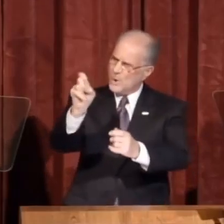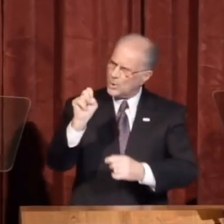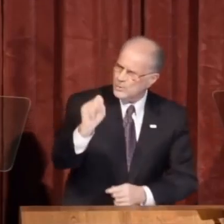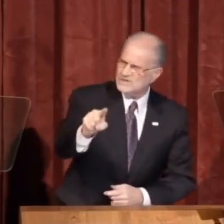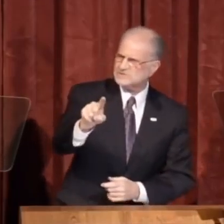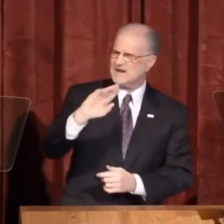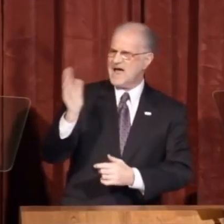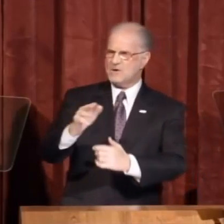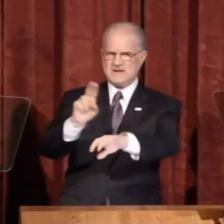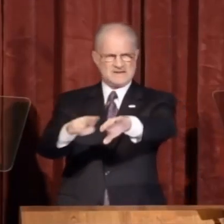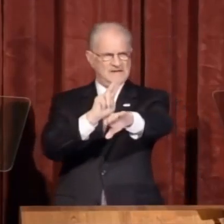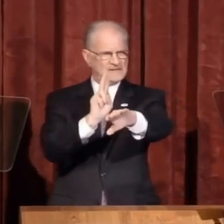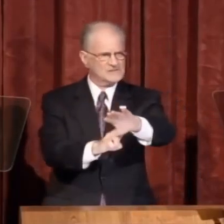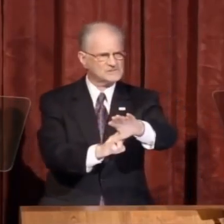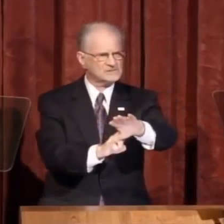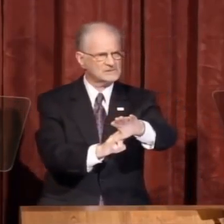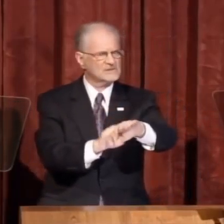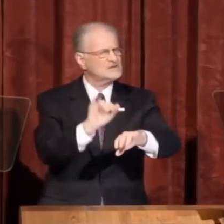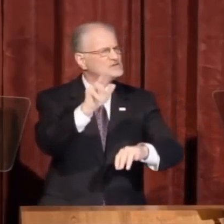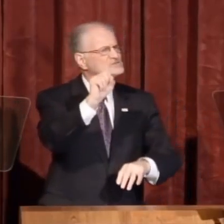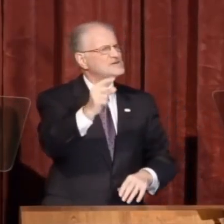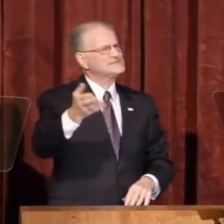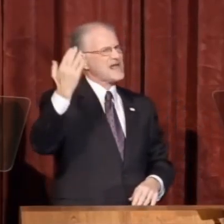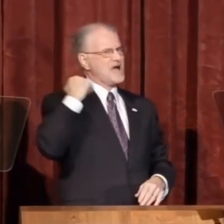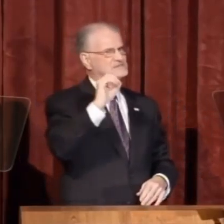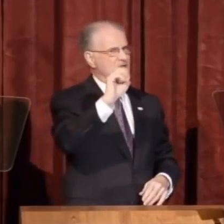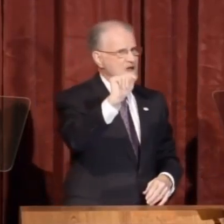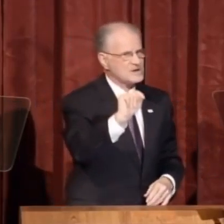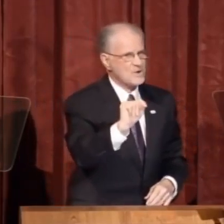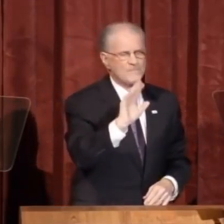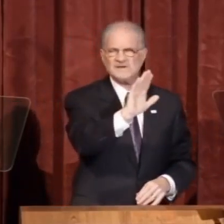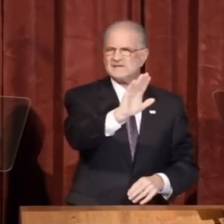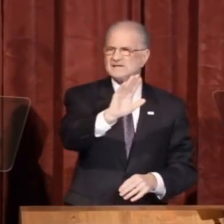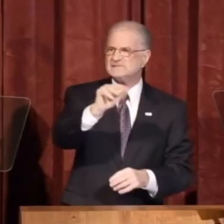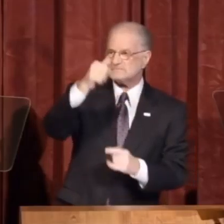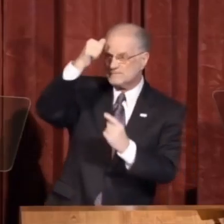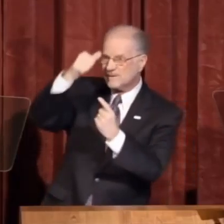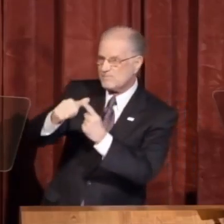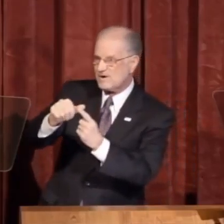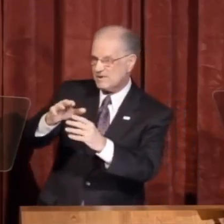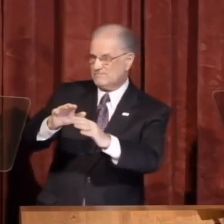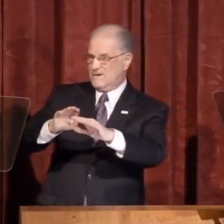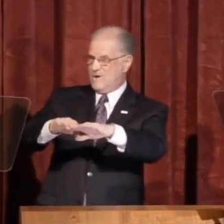Liberal arts provides all of that and more.